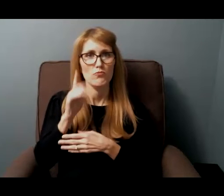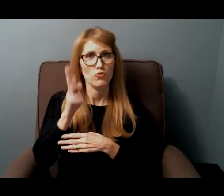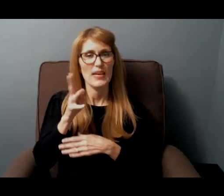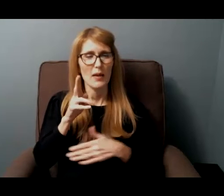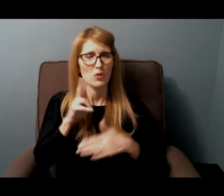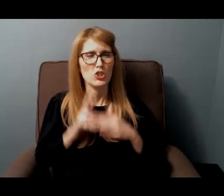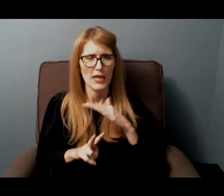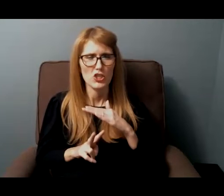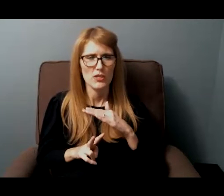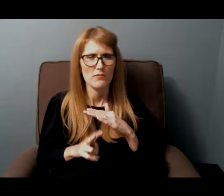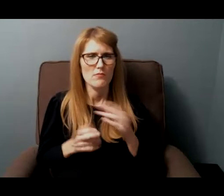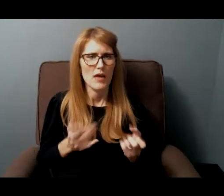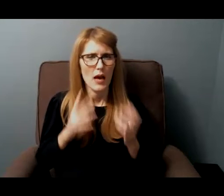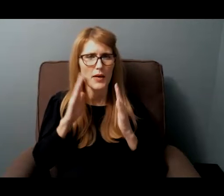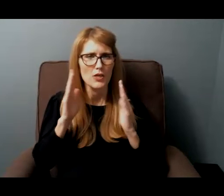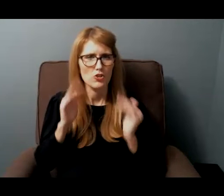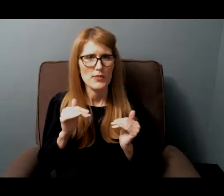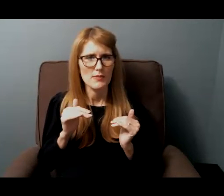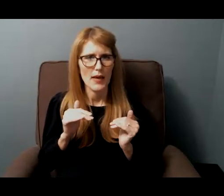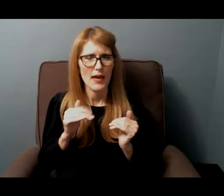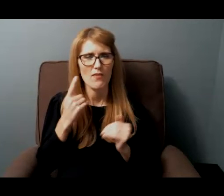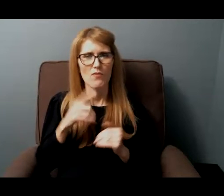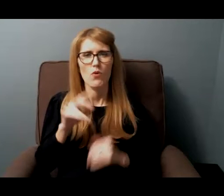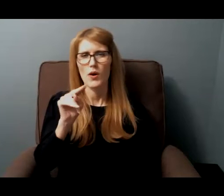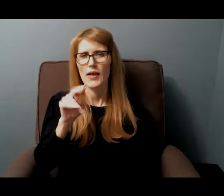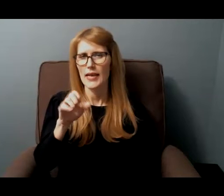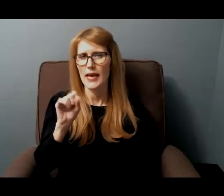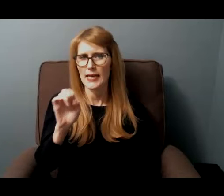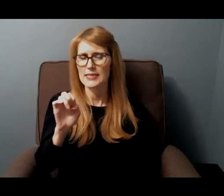what you expect for net earnings from self employment, mostly for yourself so you have